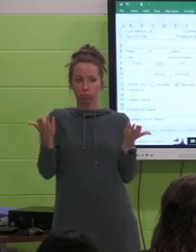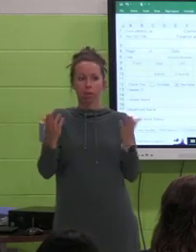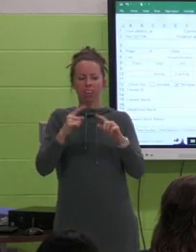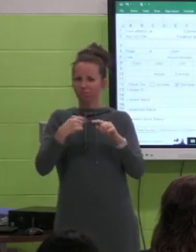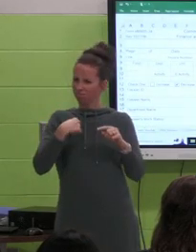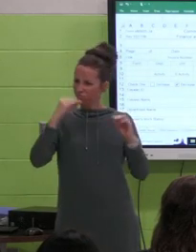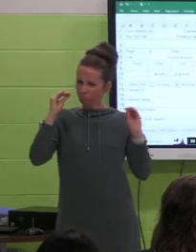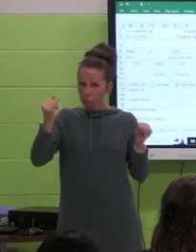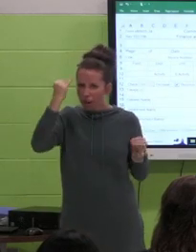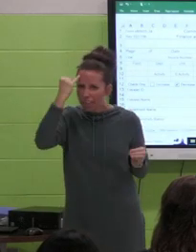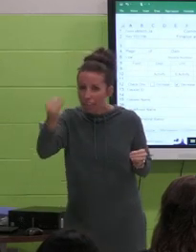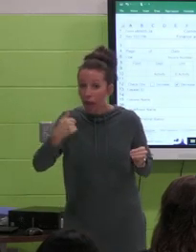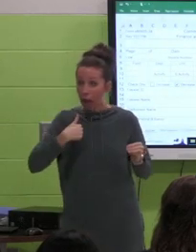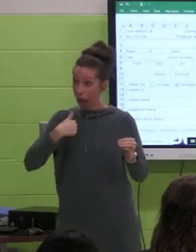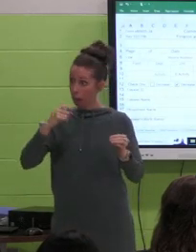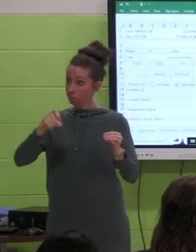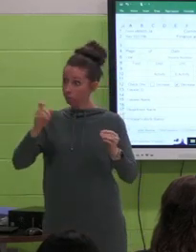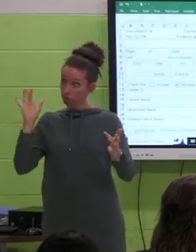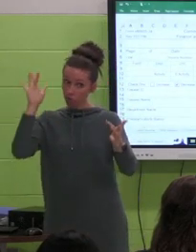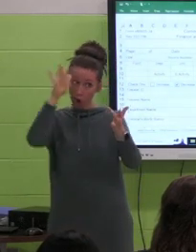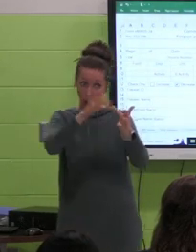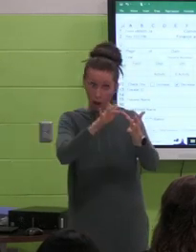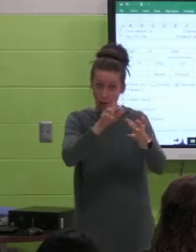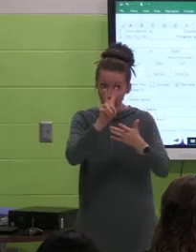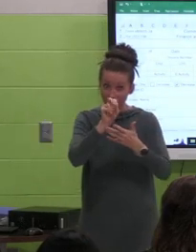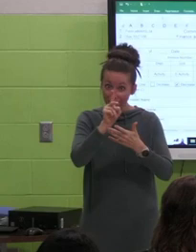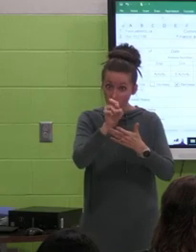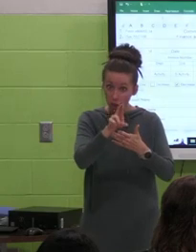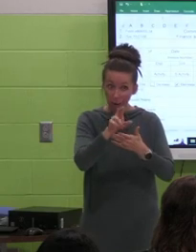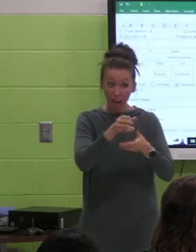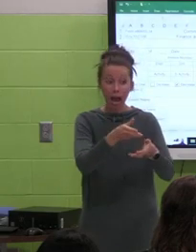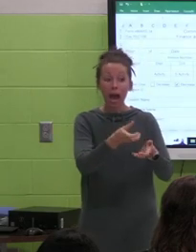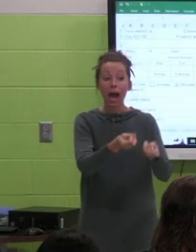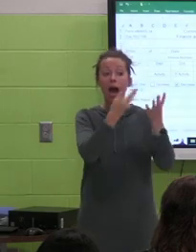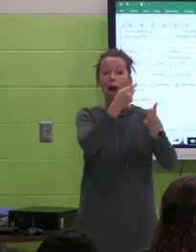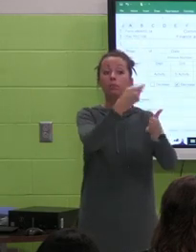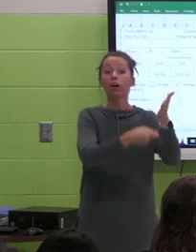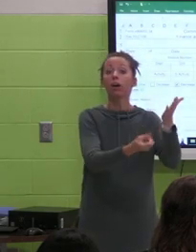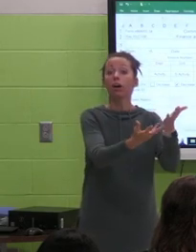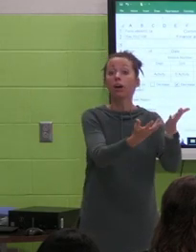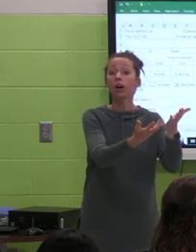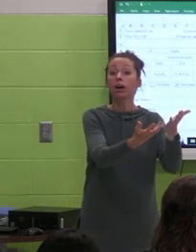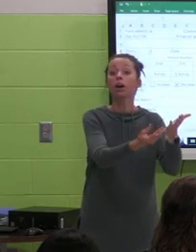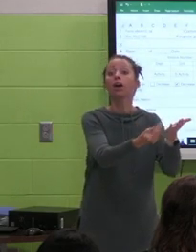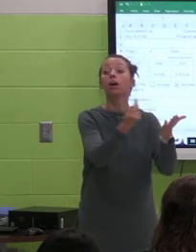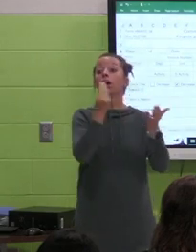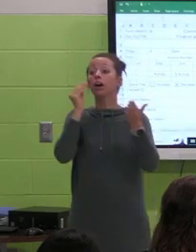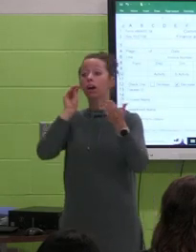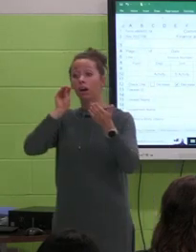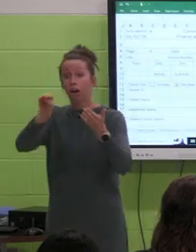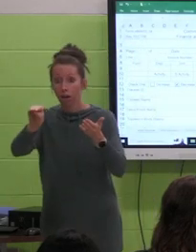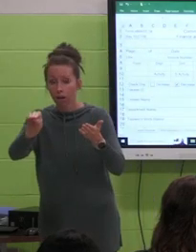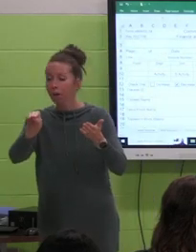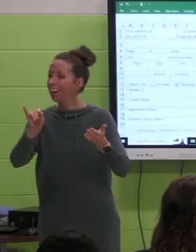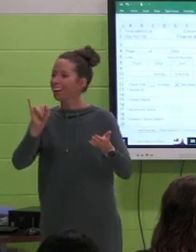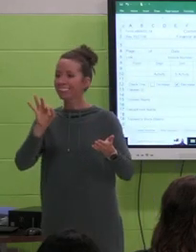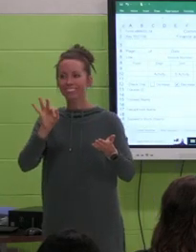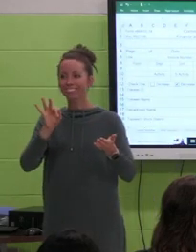contact that vendor and get an actual quote from them because if it doesn't generate like because